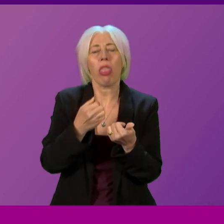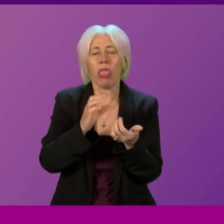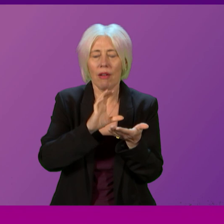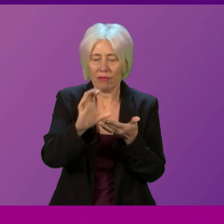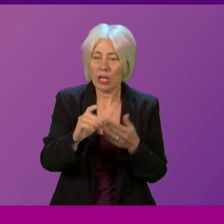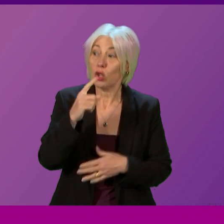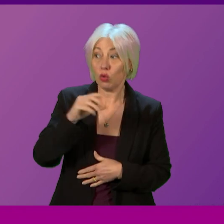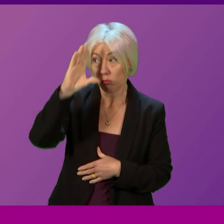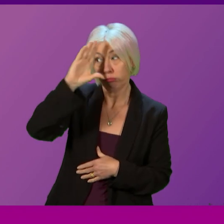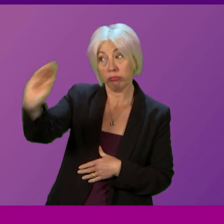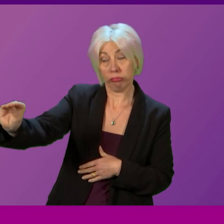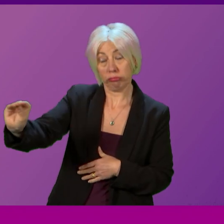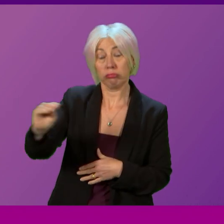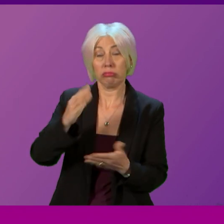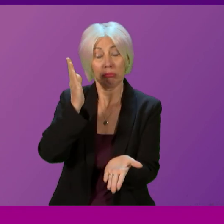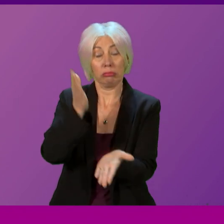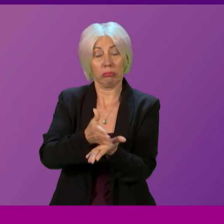Let me give him some facts on that matter.